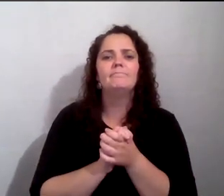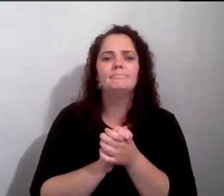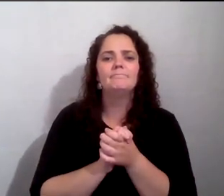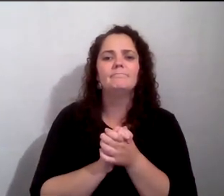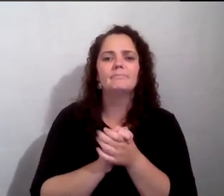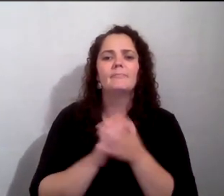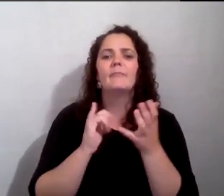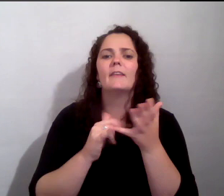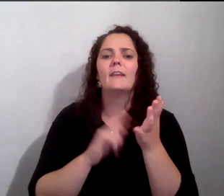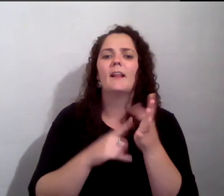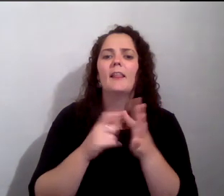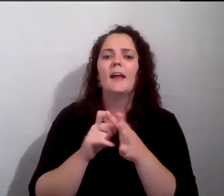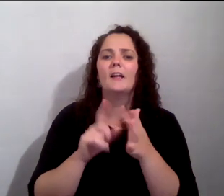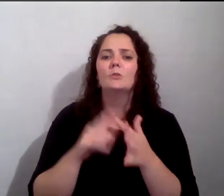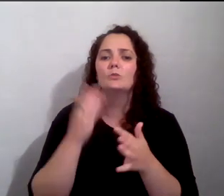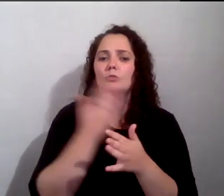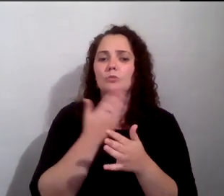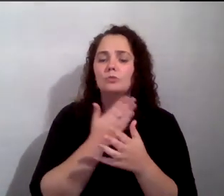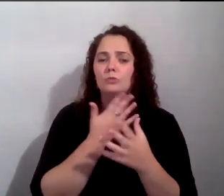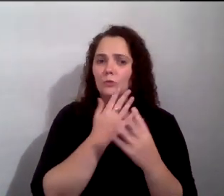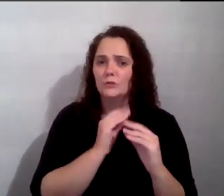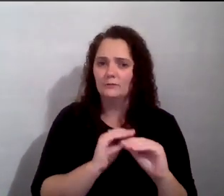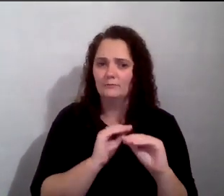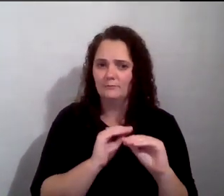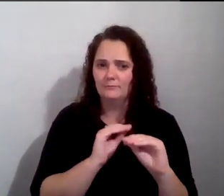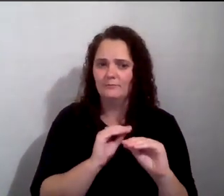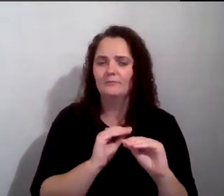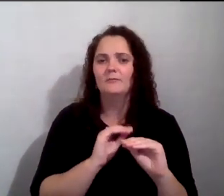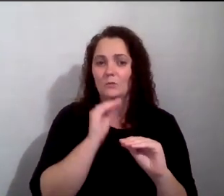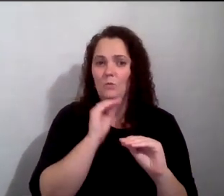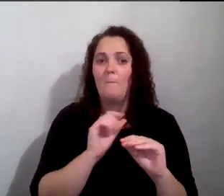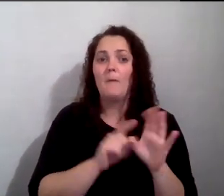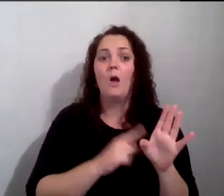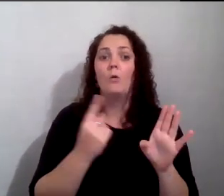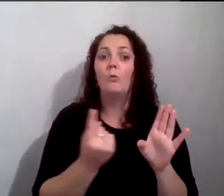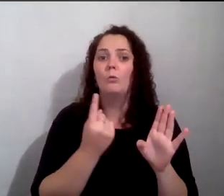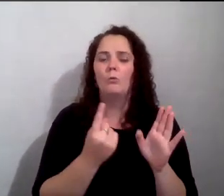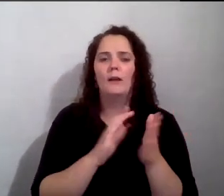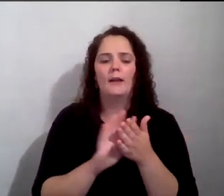artist who I think that you can definitely see the influence of within these this grouping of figures in this work,